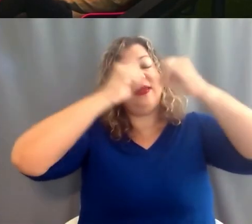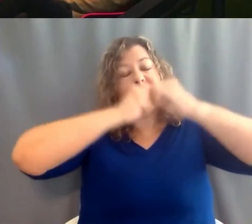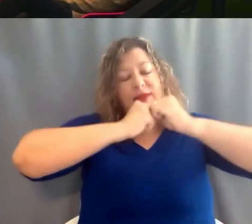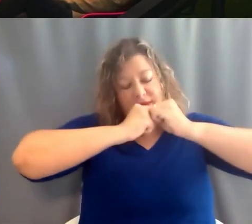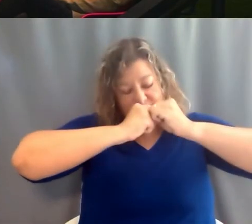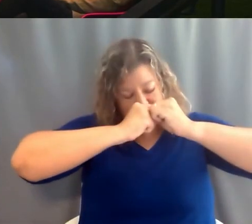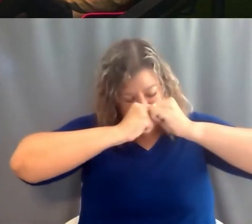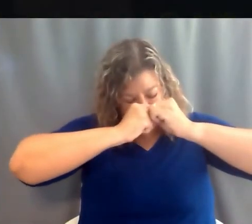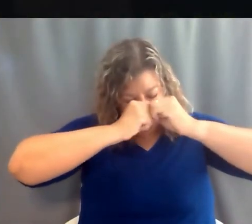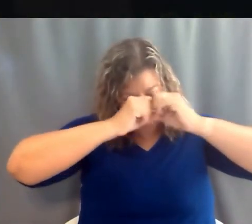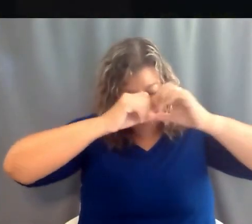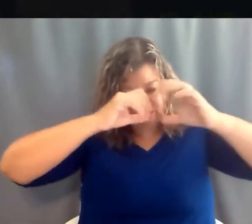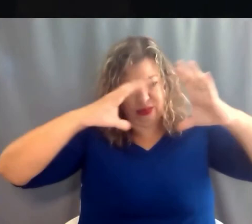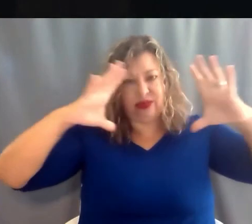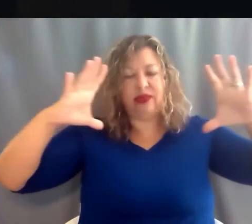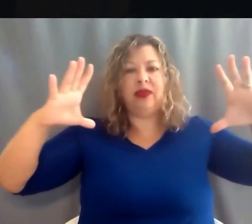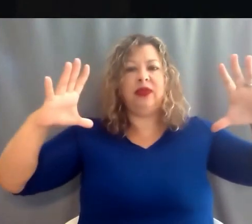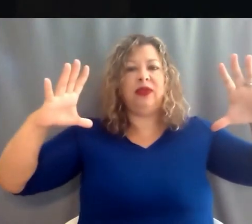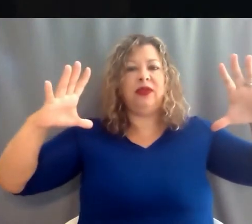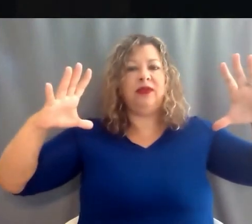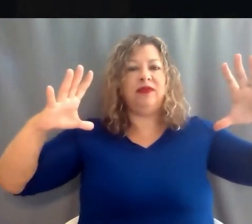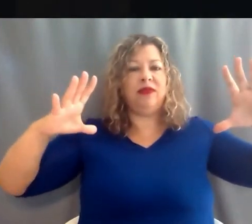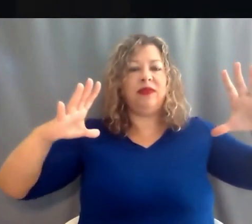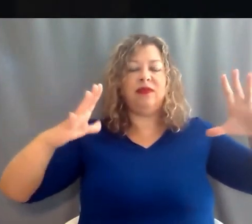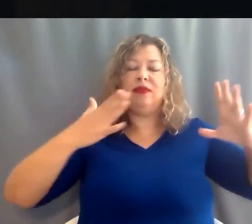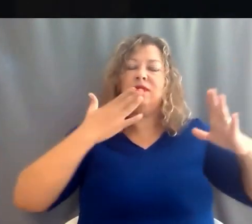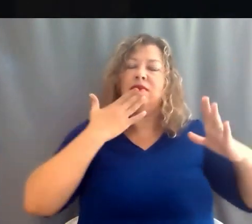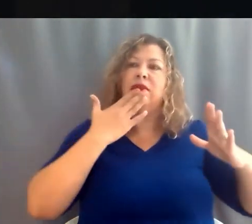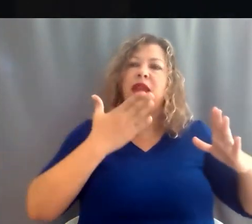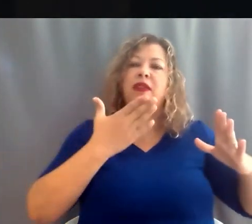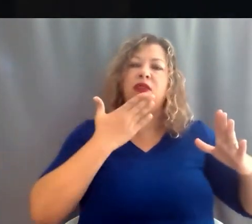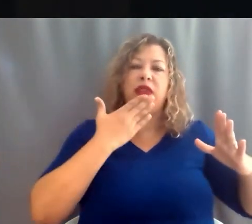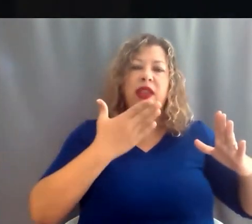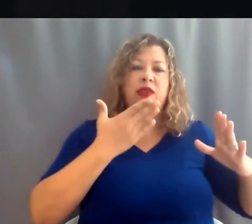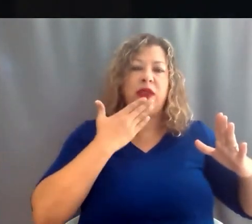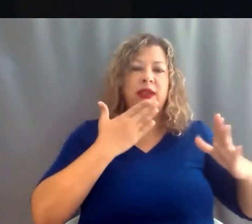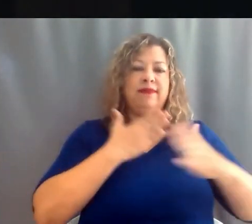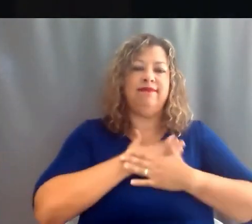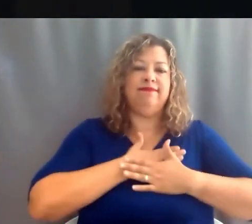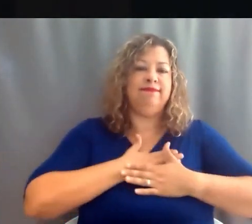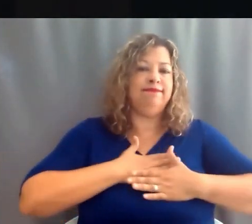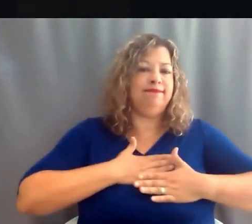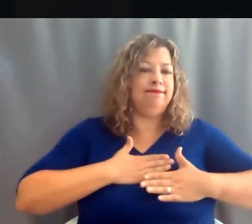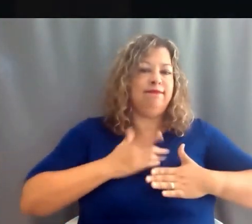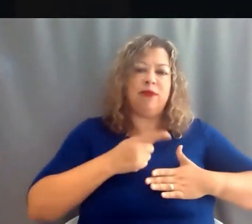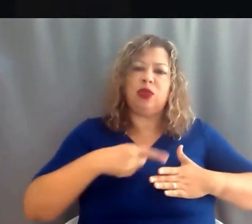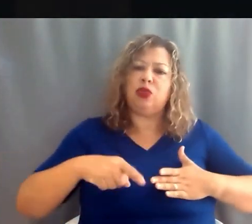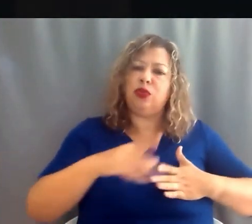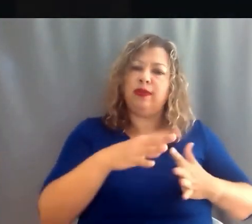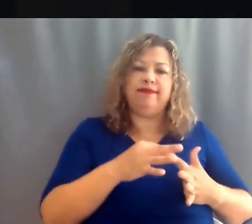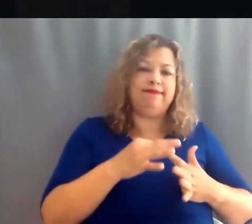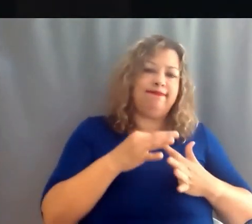deeply thankful I am for you. You're so gifted and so powerful. So informed.